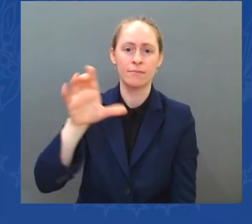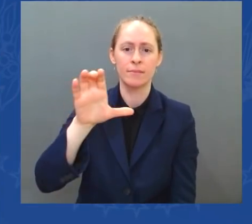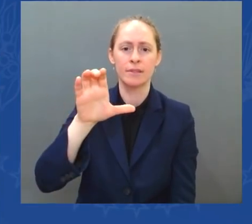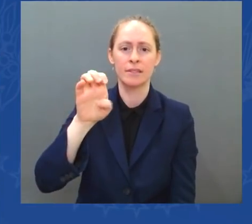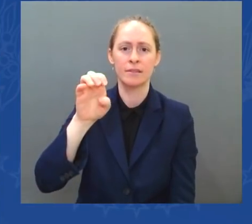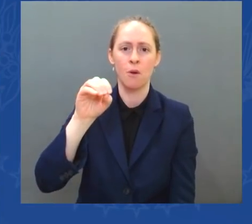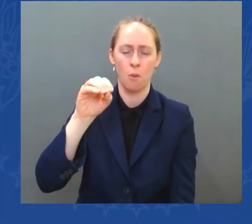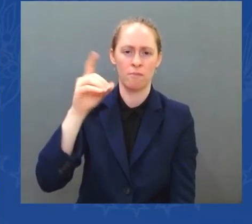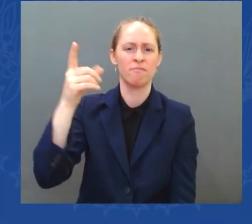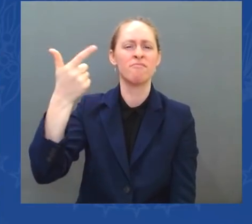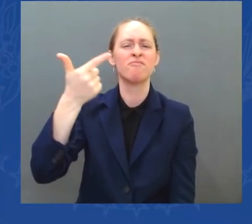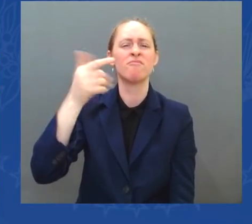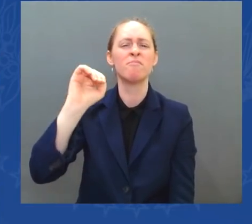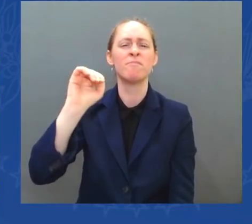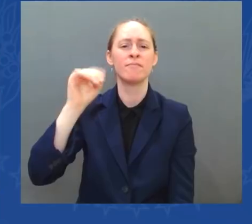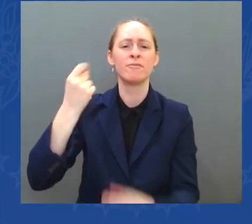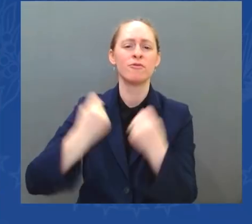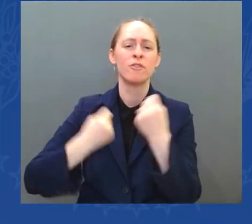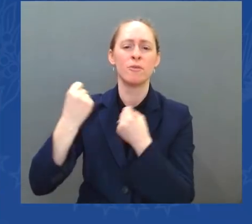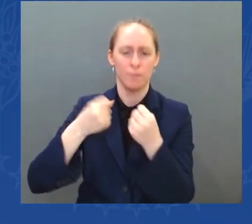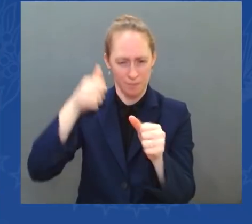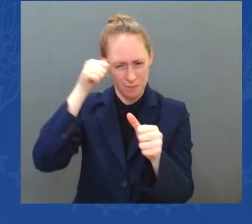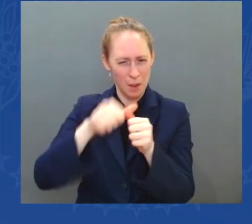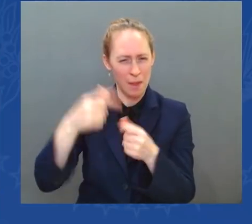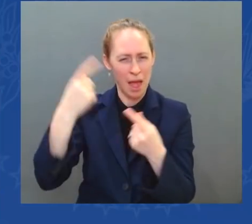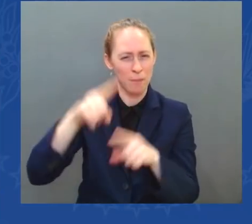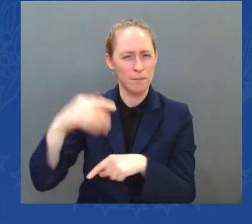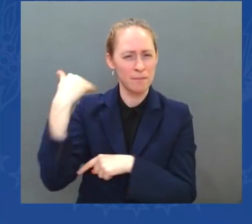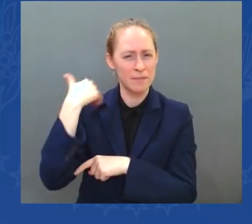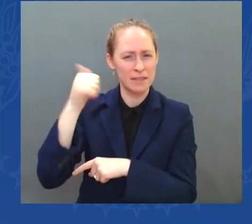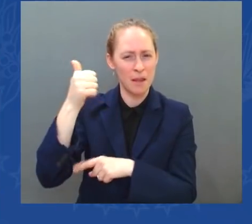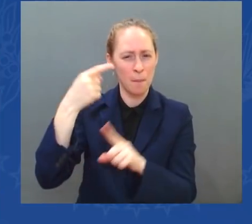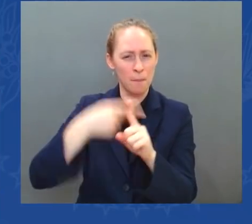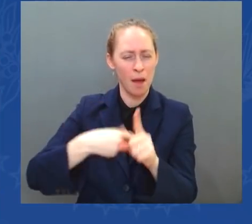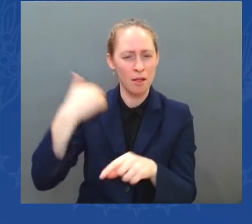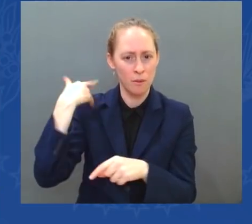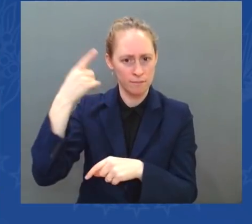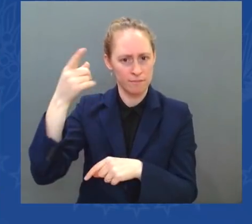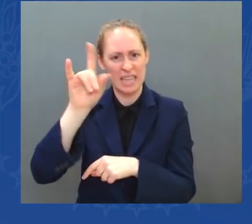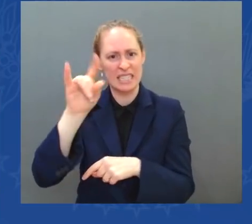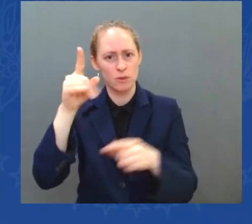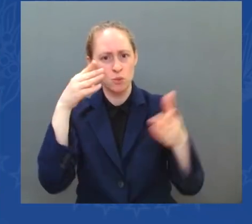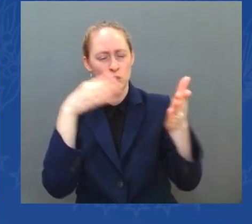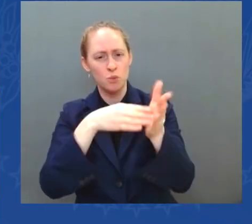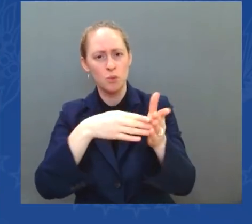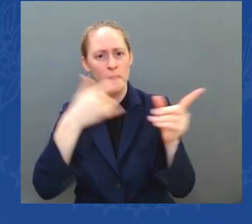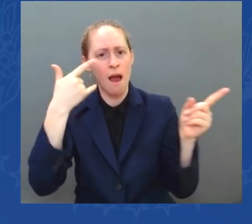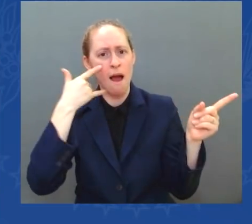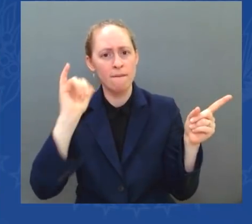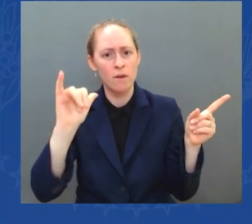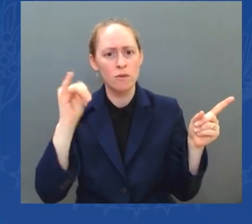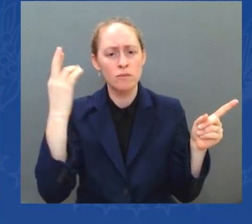she was suing the state of California for having a higher standard required for gasoline, have to go more miles per gallon?